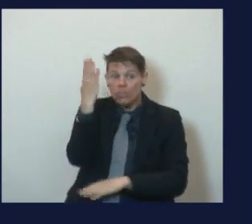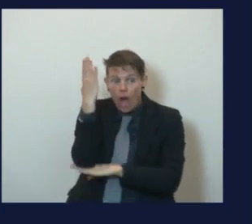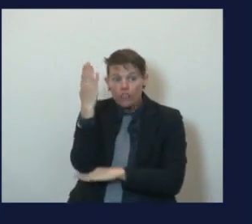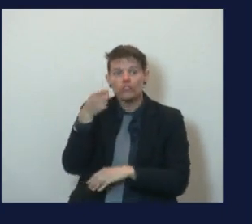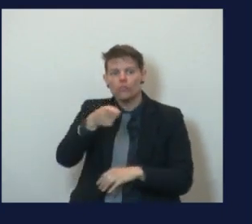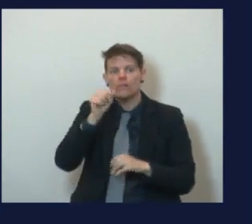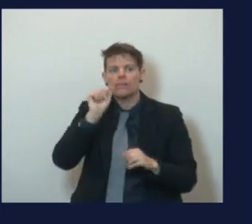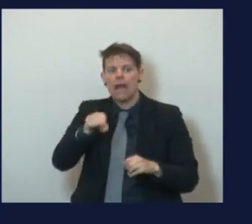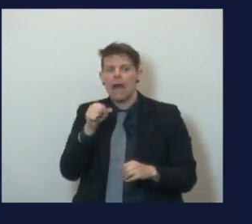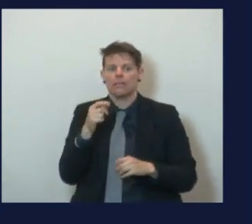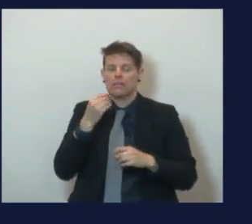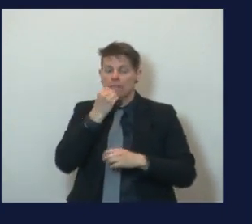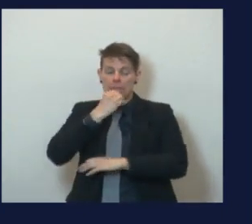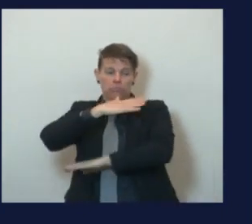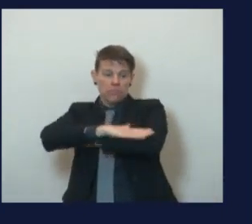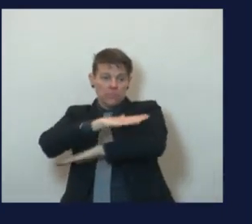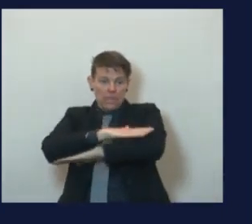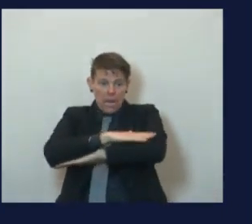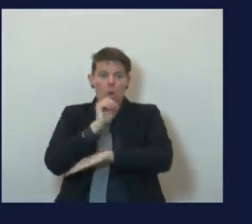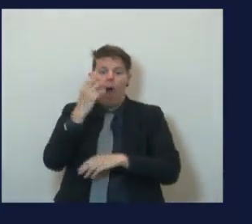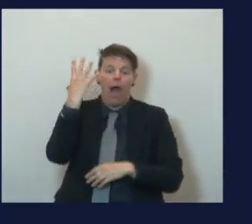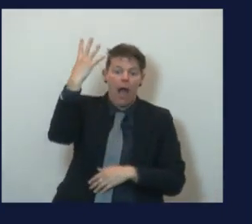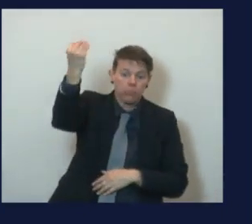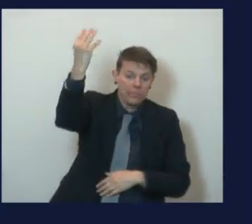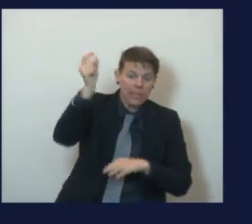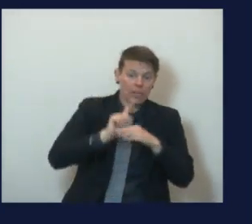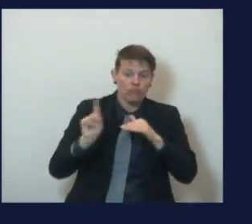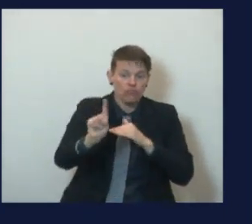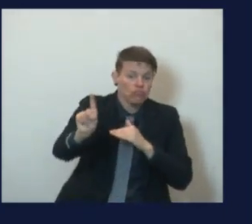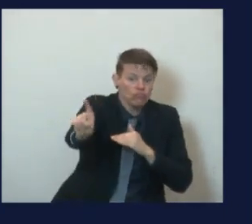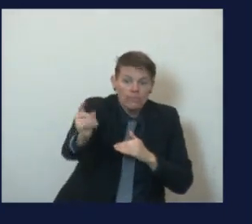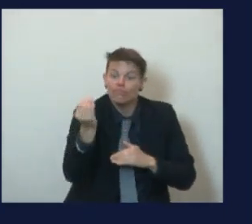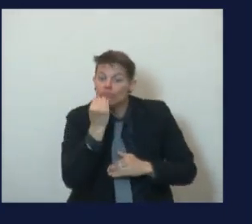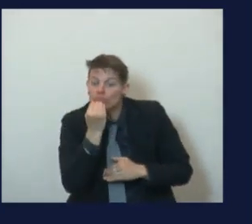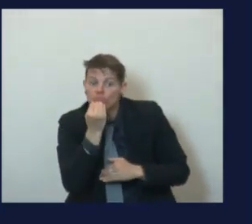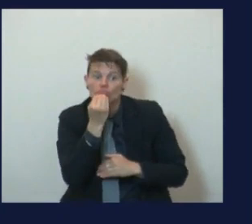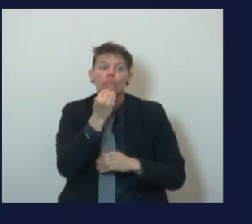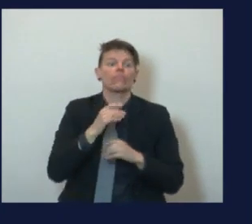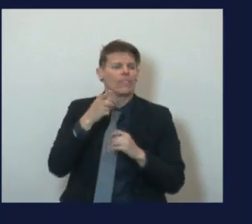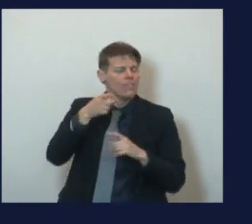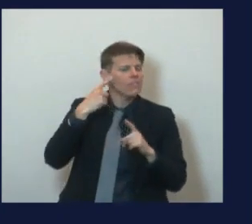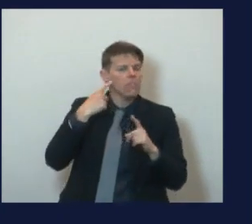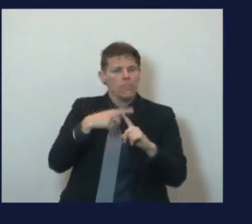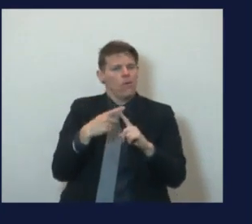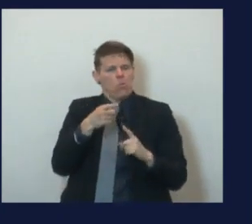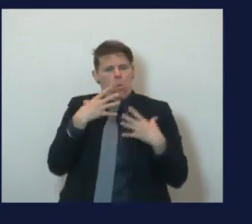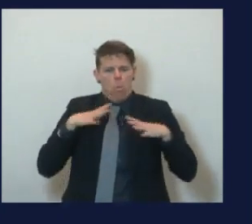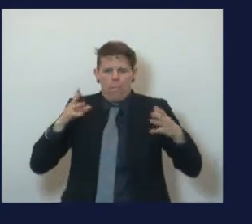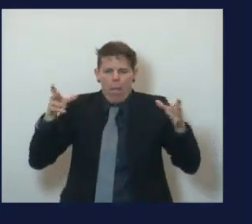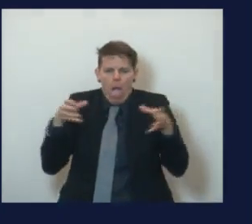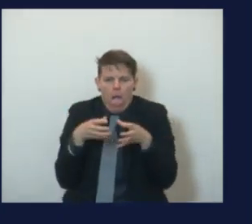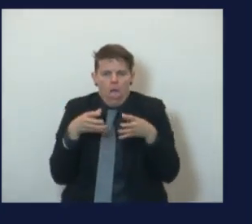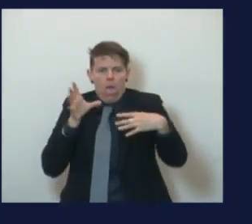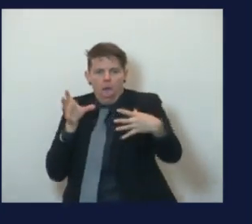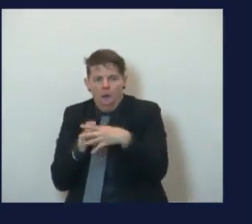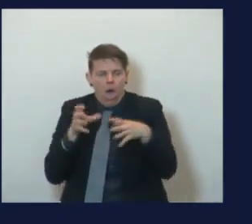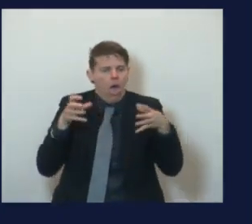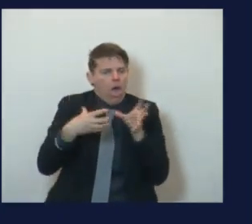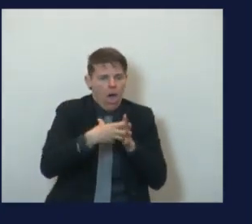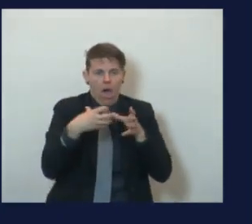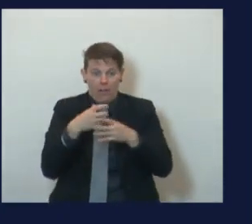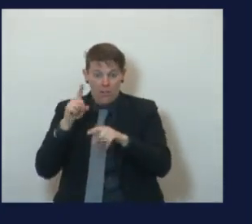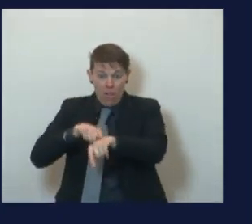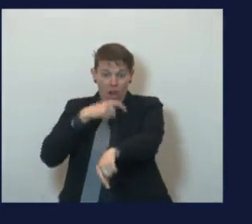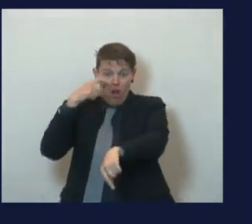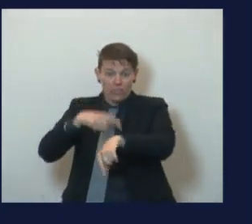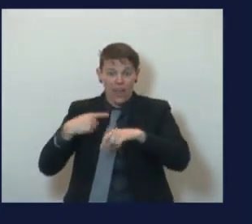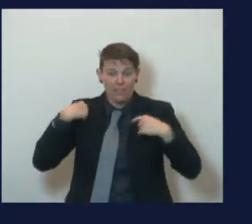BREAK ROOMS, LUNC ROOMS, WE NEED TO FIND A WAY FOR FOLKS TO GET THEIR BREAKS AT AN AREA OUTSIDE WHERE YOU CAN DO THIS DISTANCING.